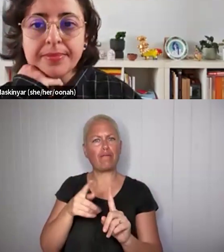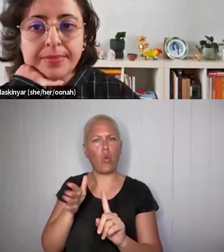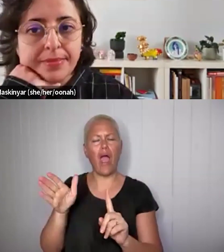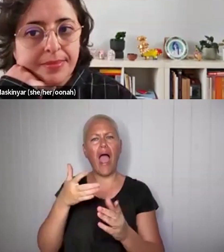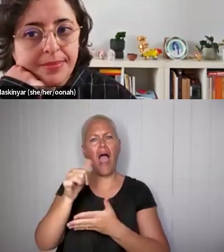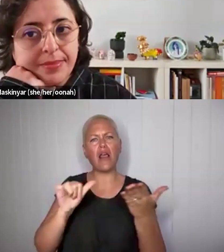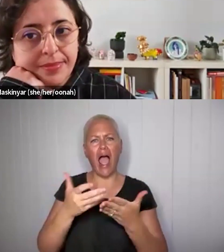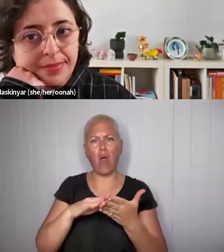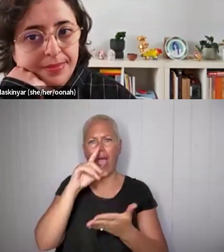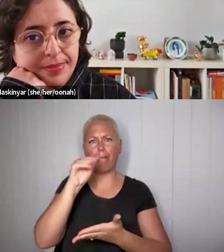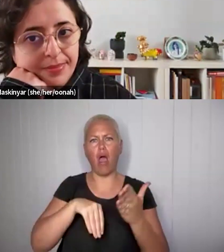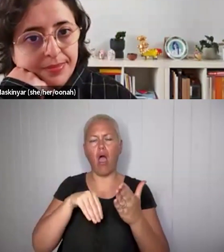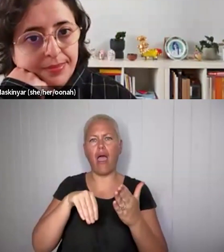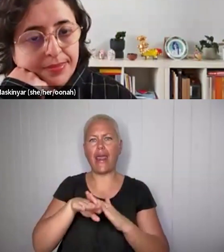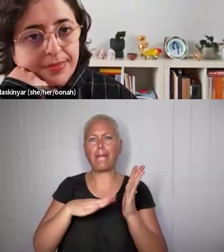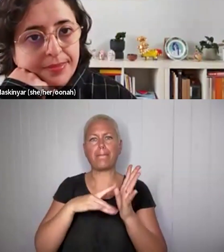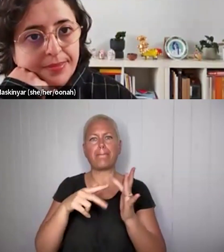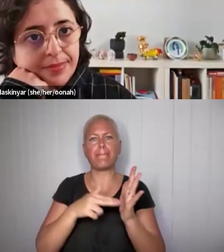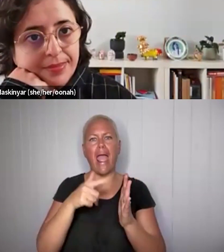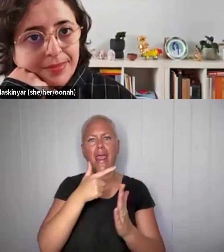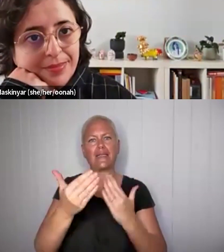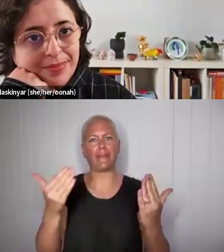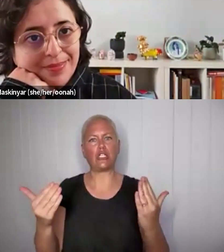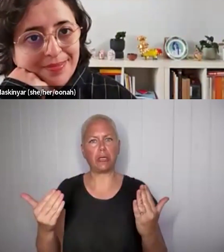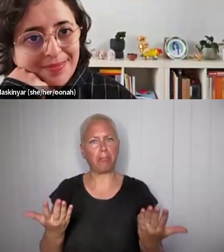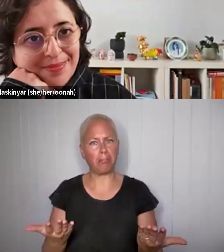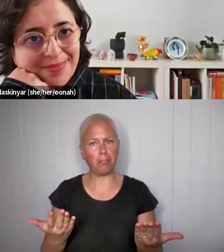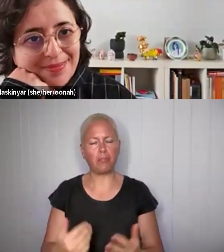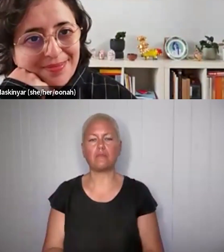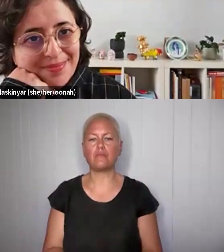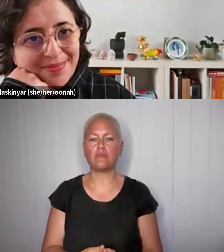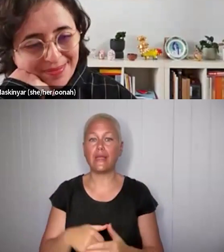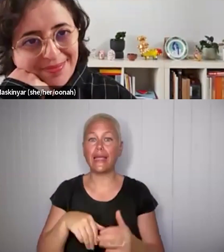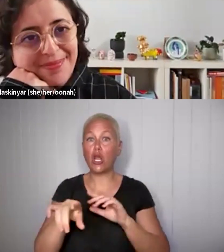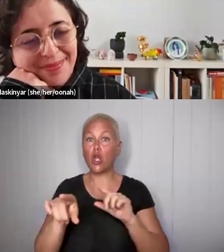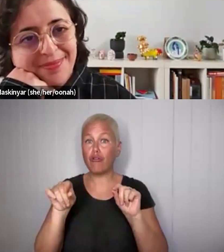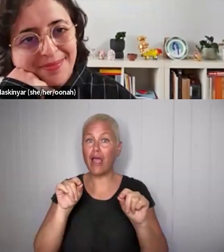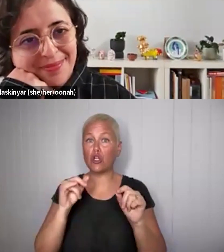to exhibit in the main exhibition?' >> In the curated show, in the pavilions?